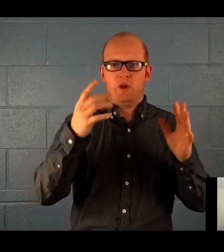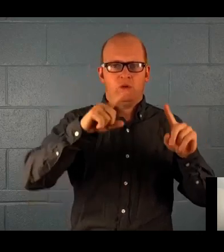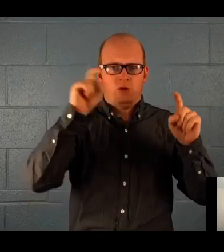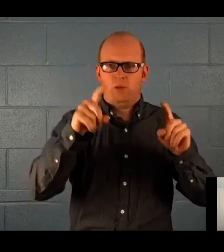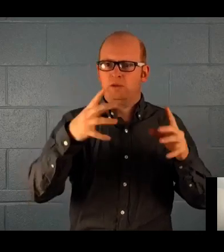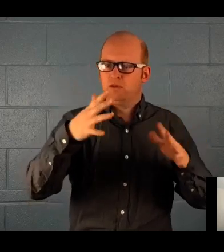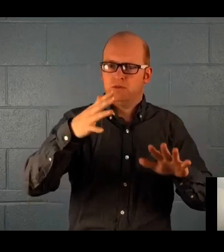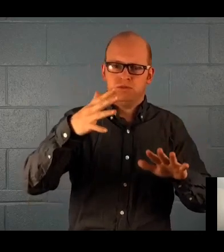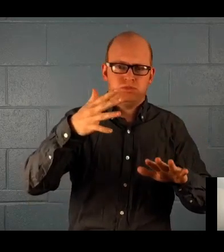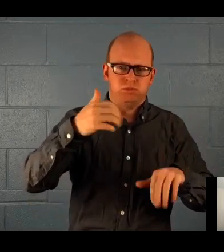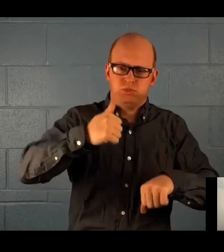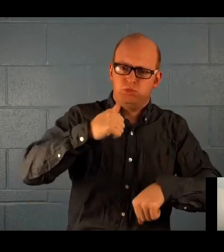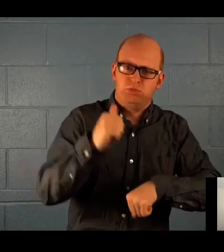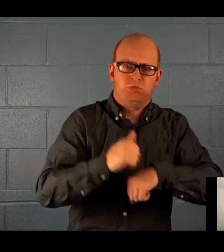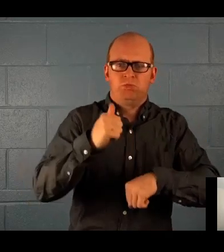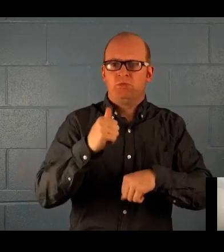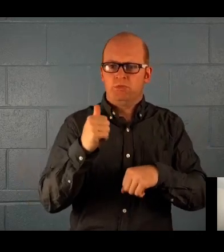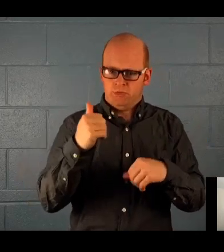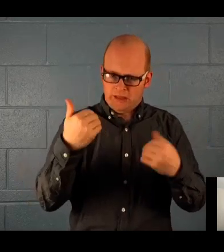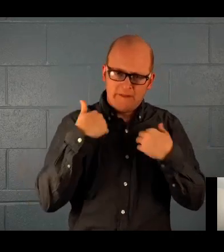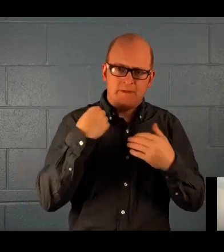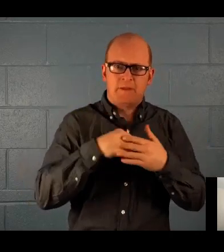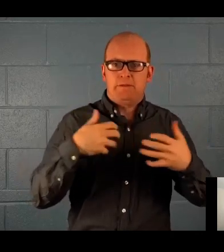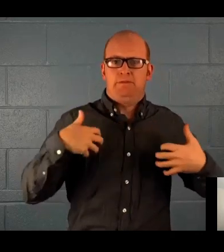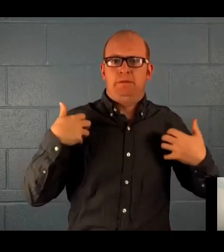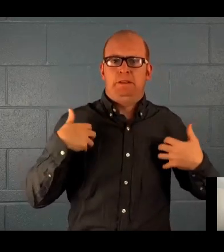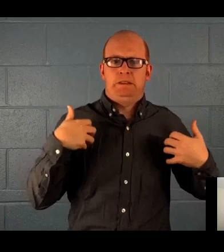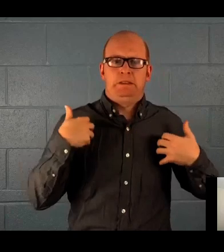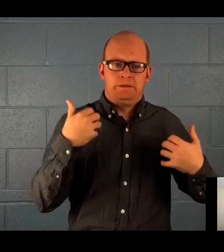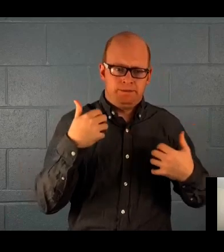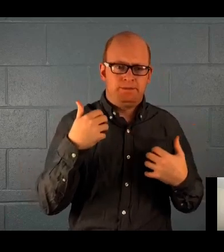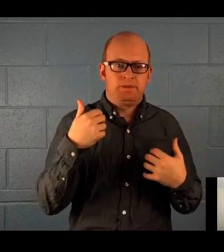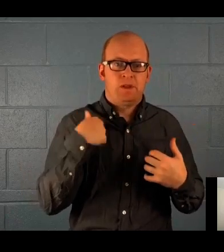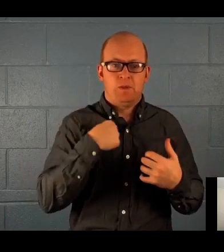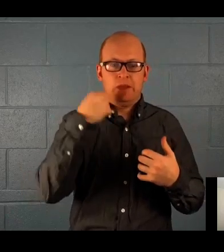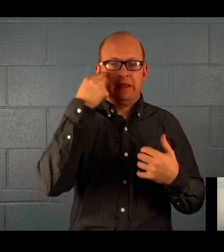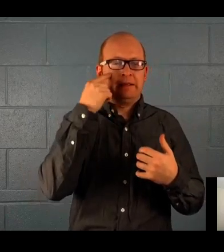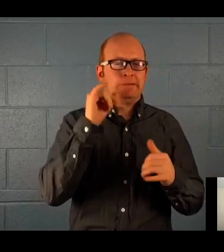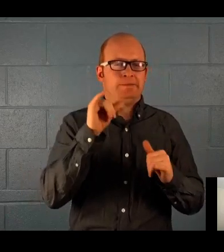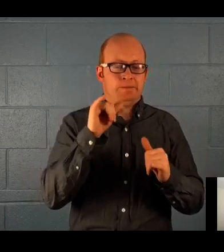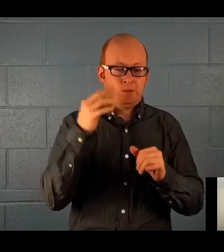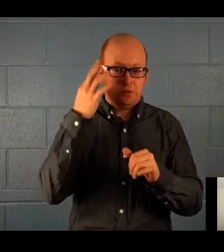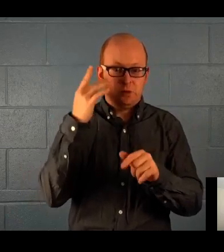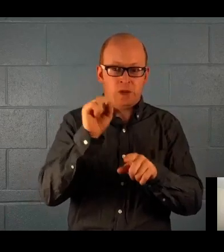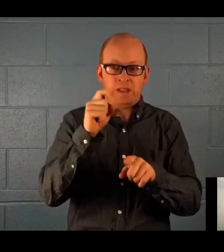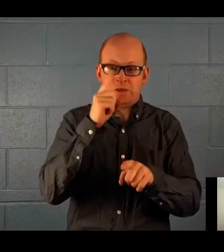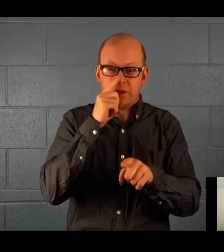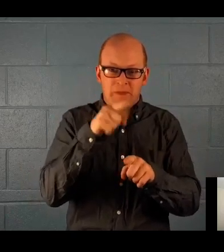And we think this discrepancy may have something to do with the structural differences seen in mouse